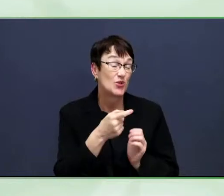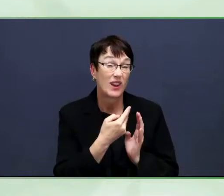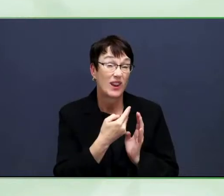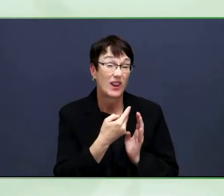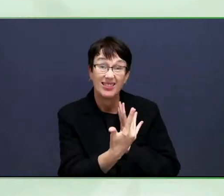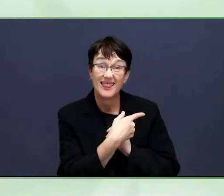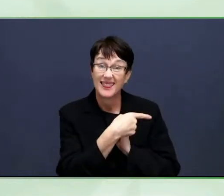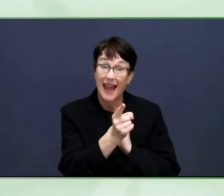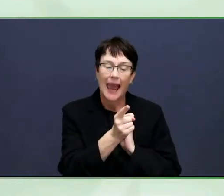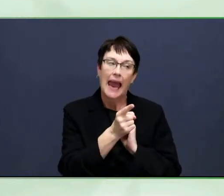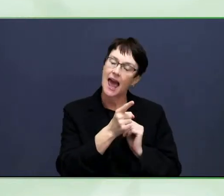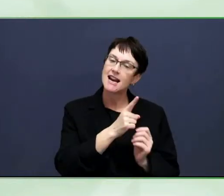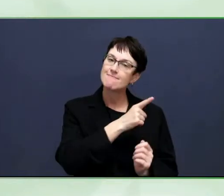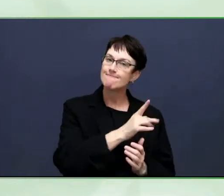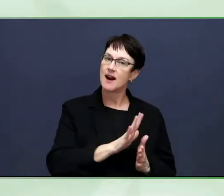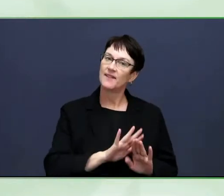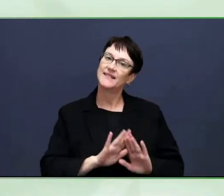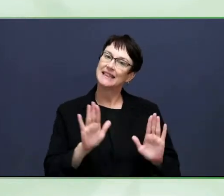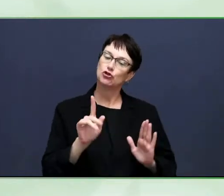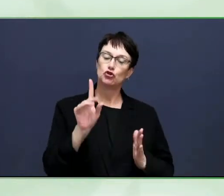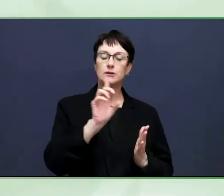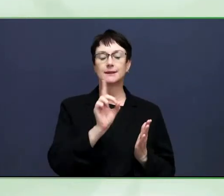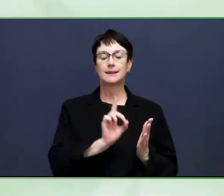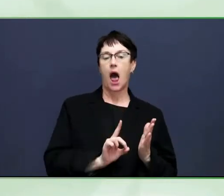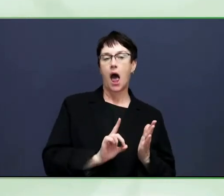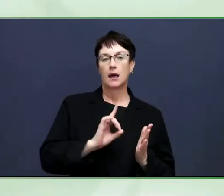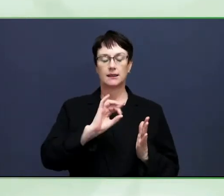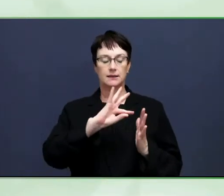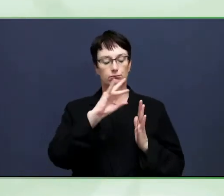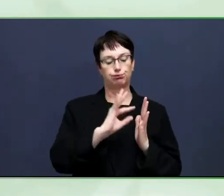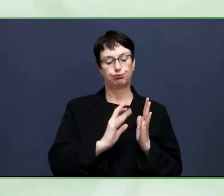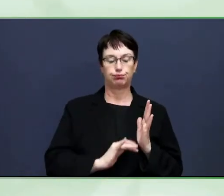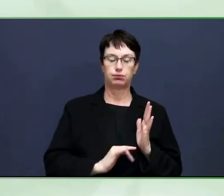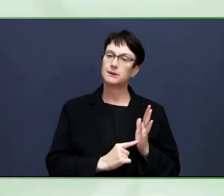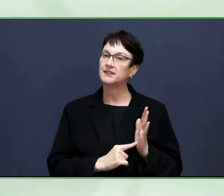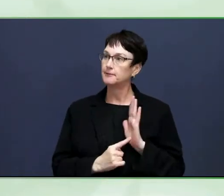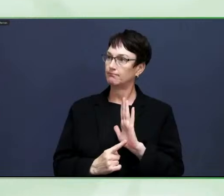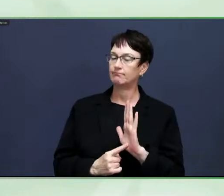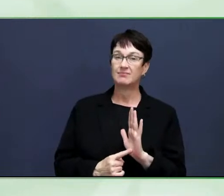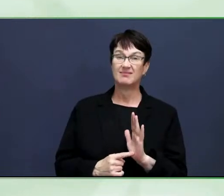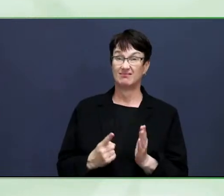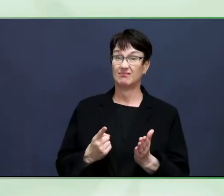I cannot describe how happy they were.